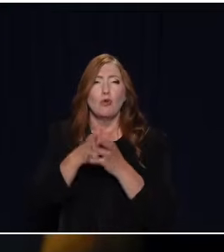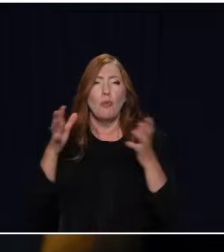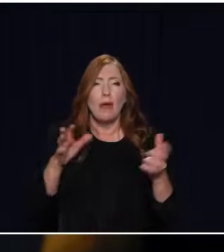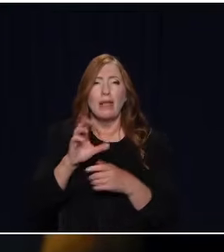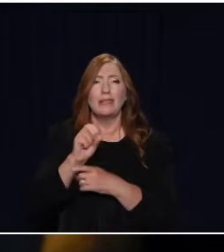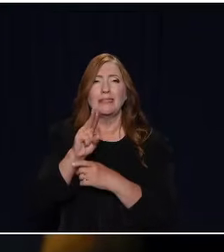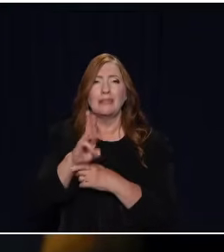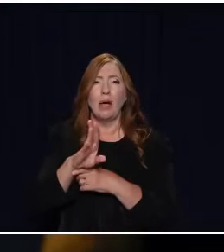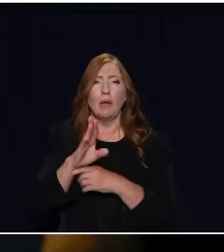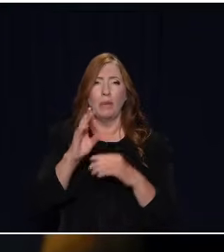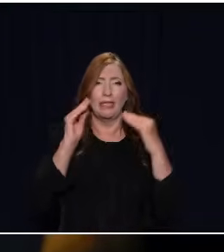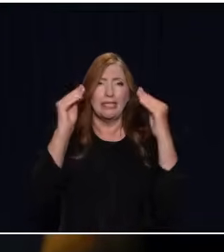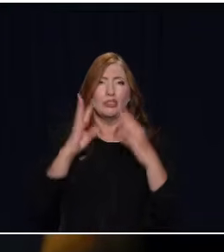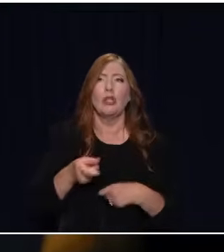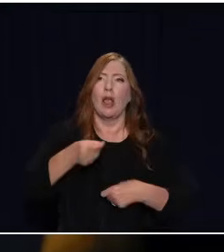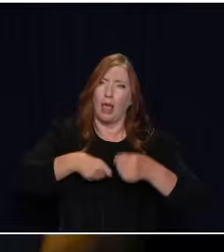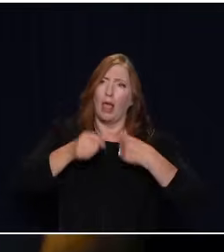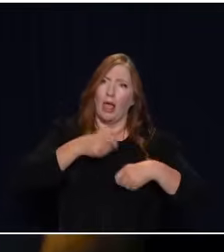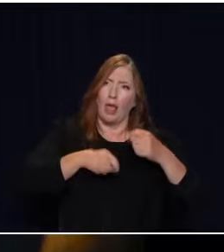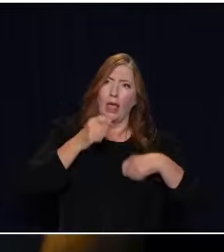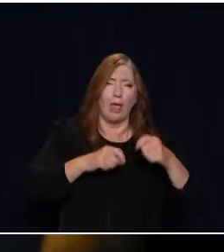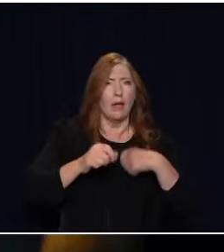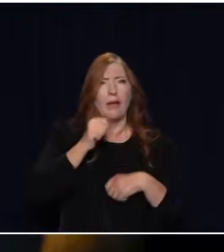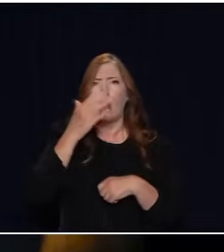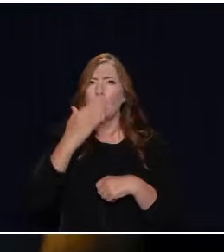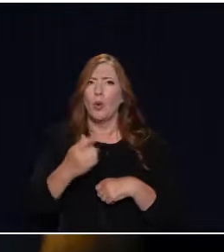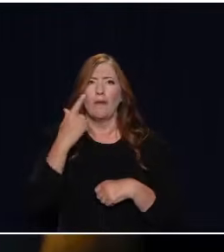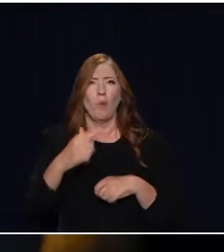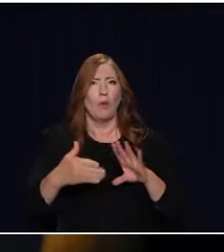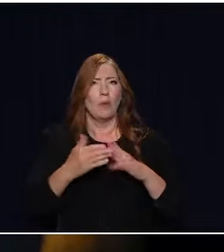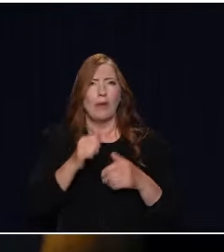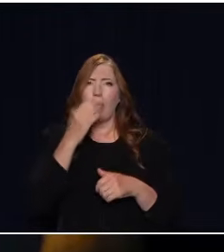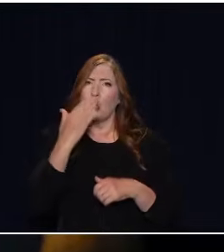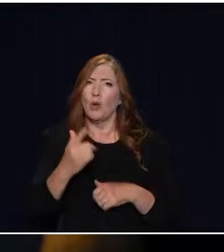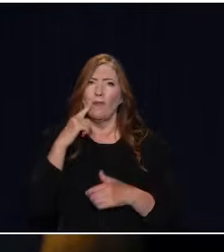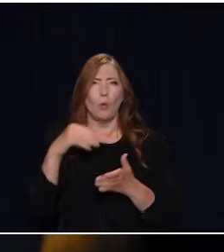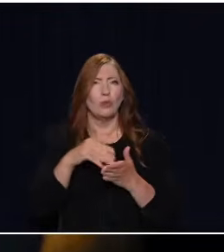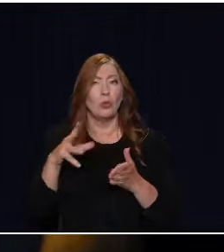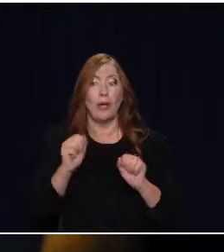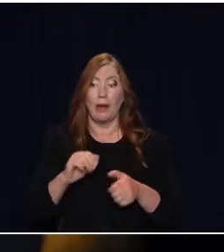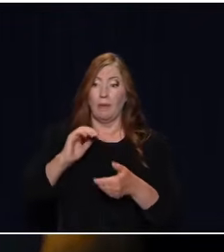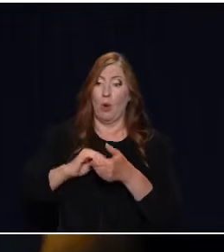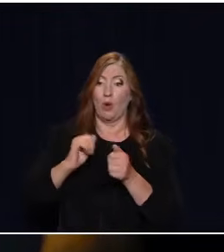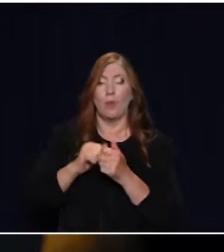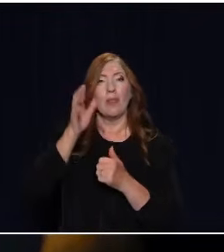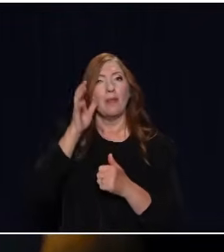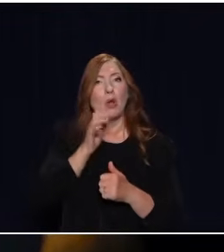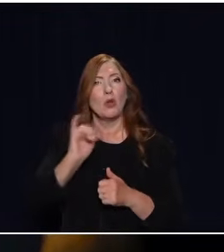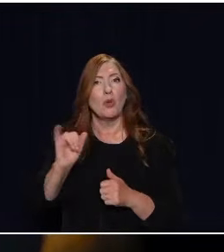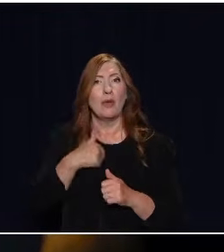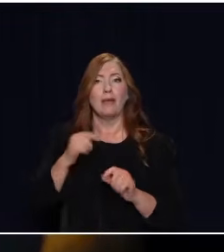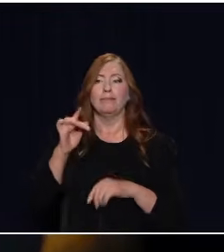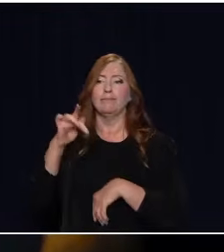AND EVERY DAY. REVOLVING DOOR SUBS IS NOT GOOD